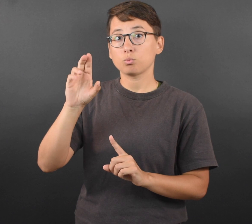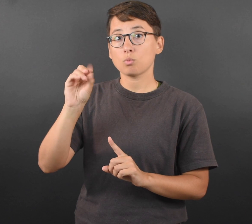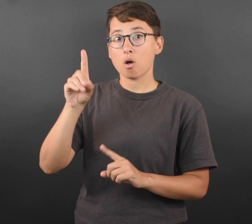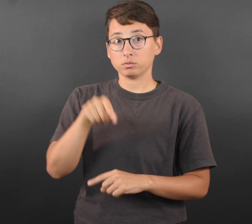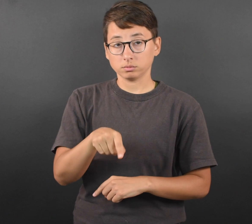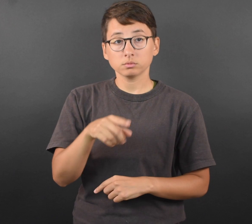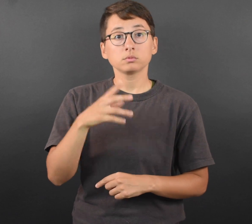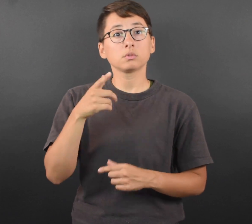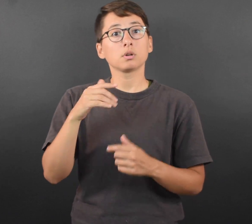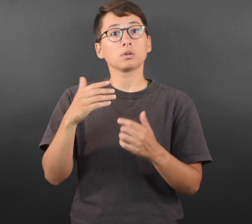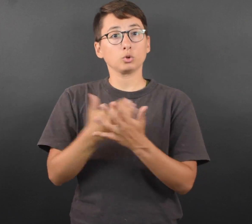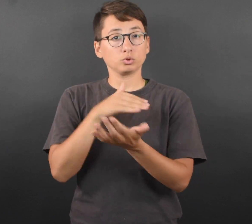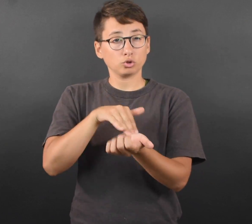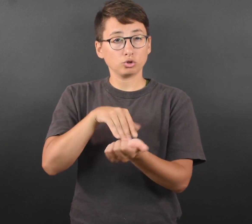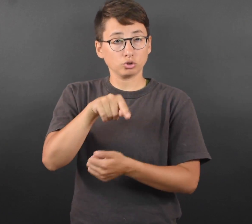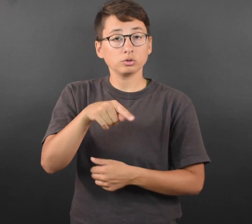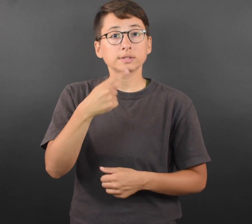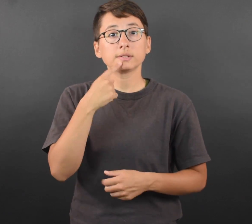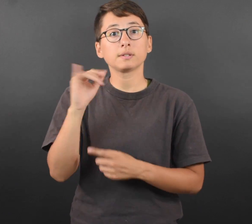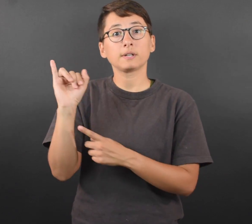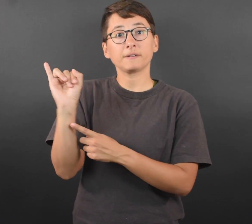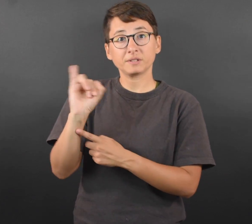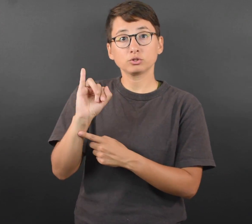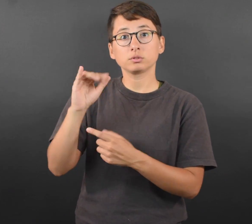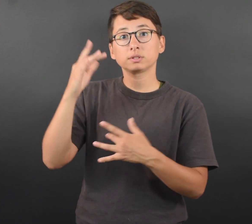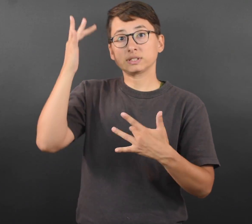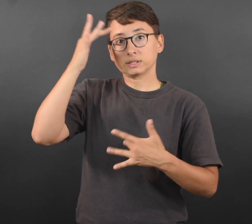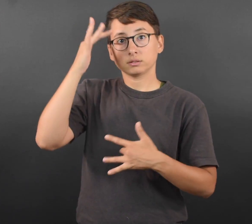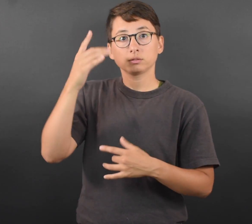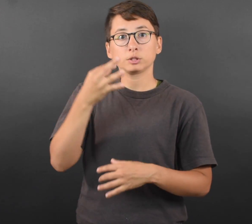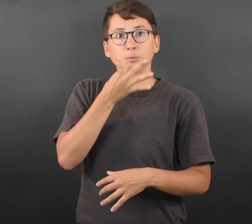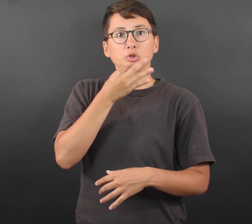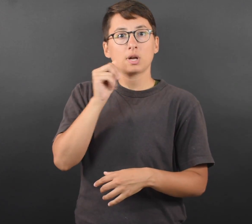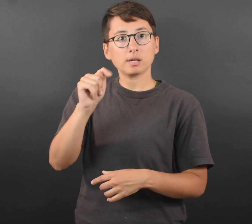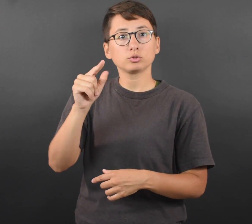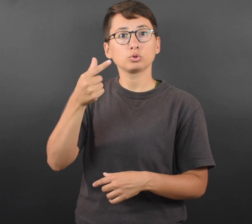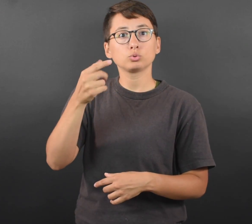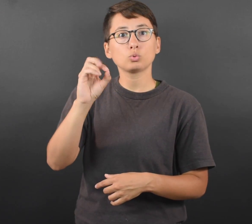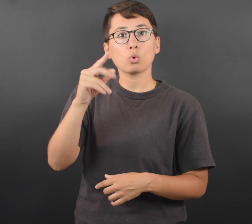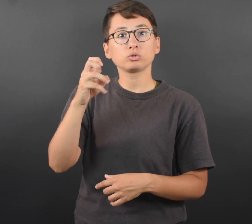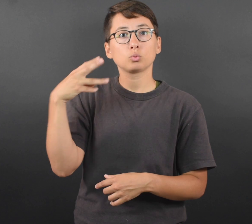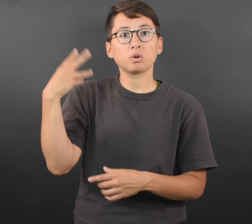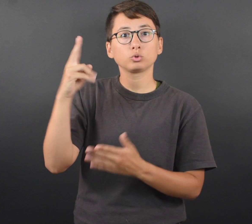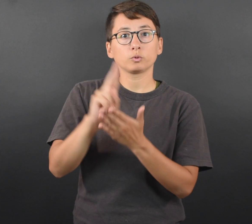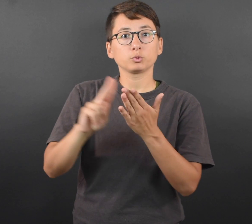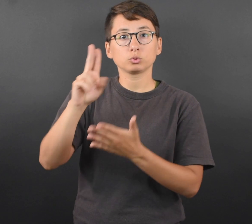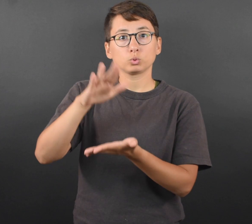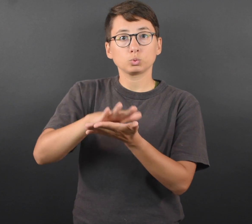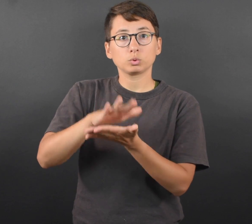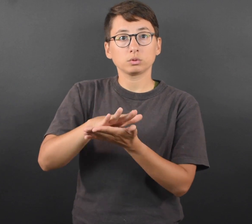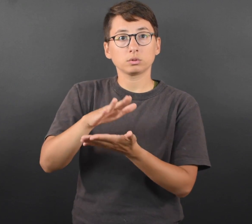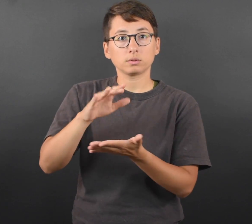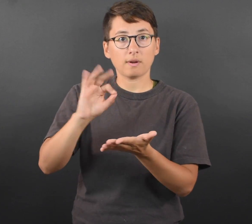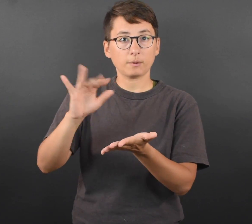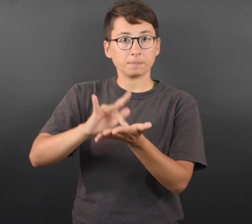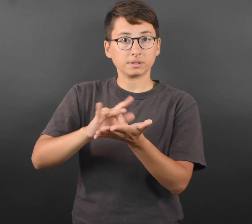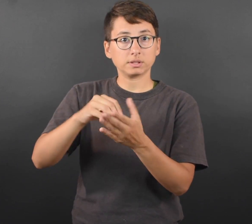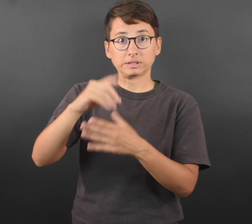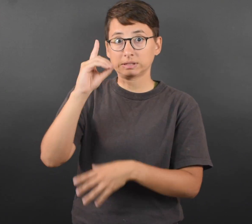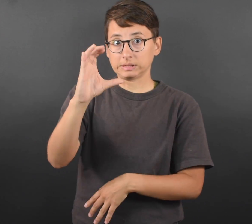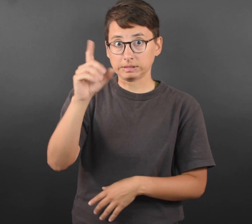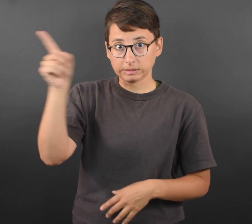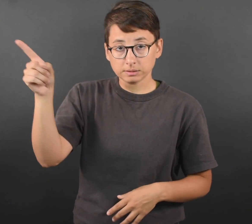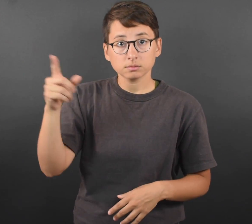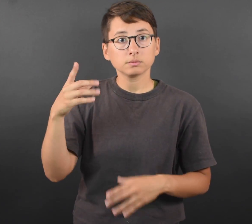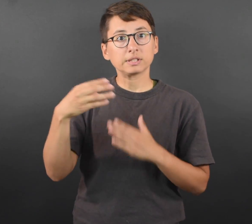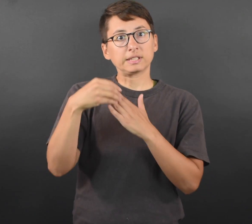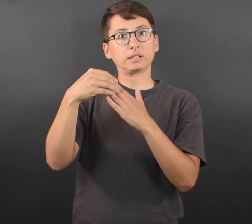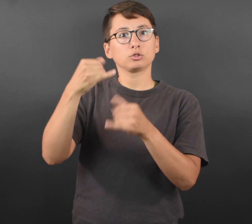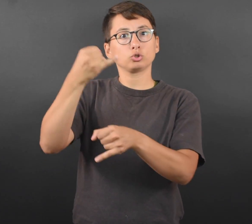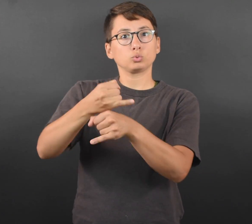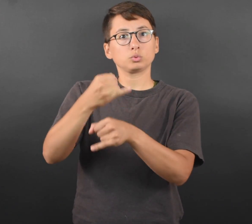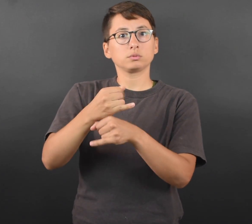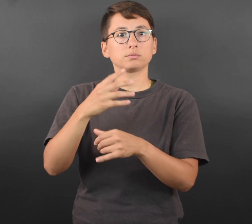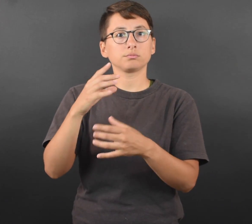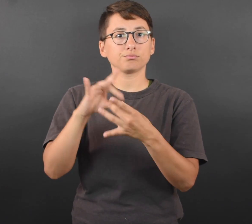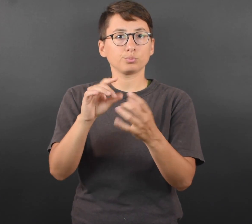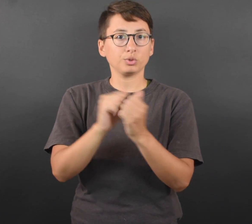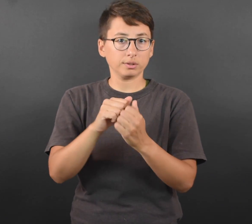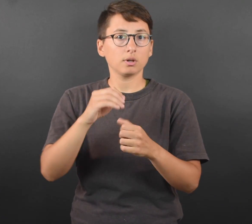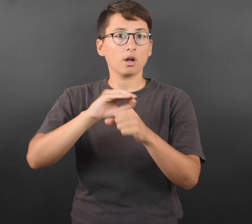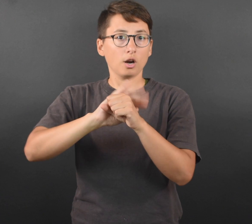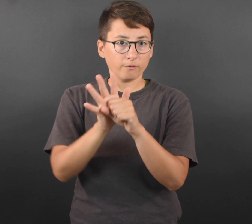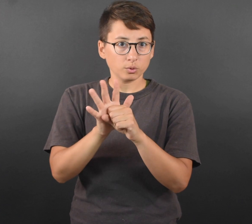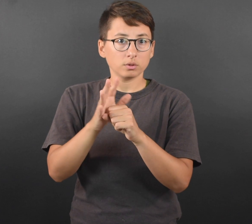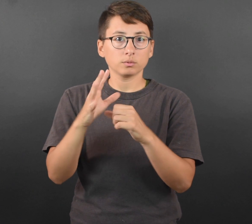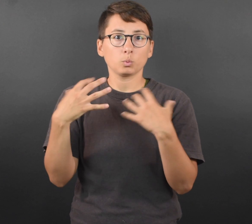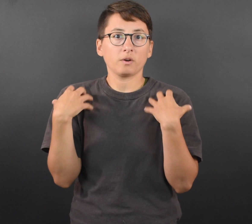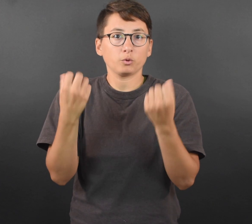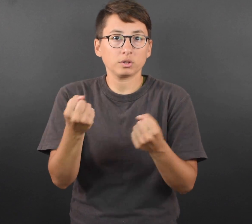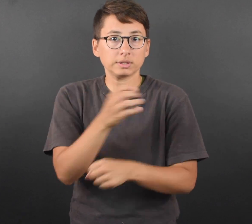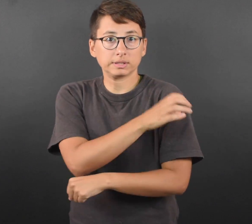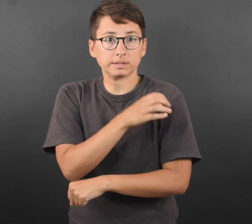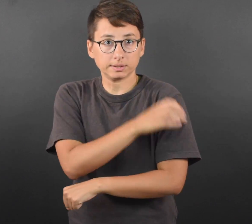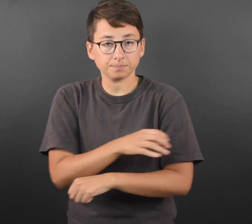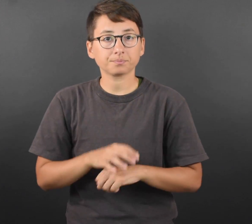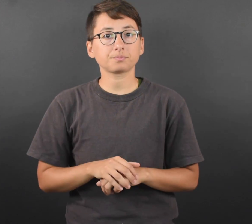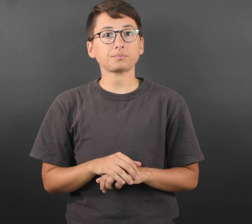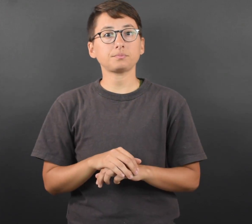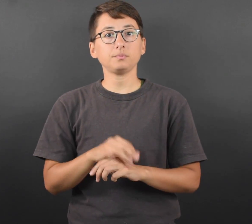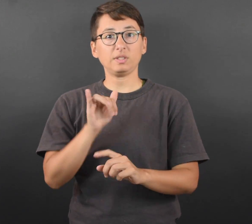of Medicine in Washington, D.C., who leads the institution’s COVID-19 recovery clinic.